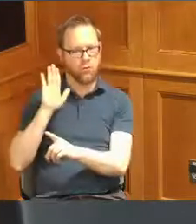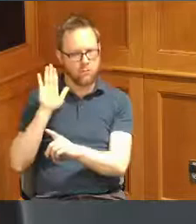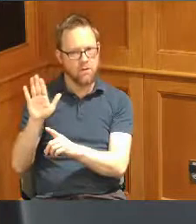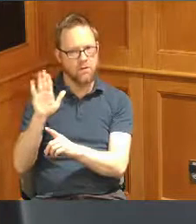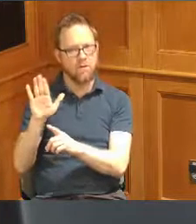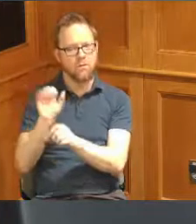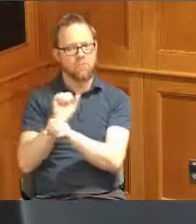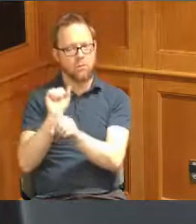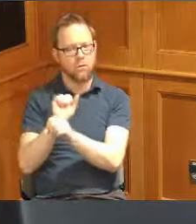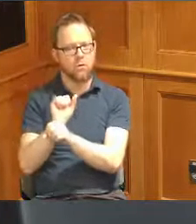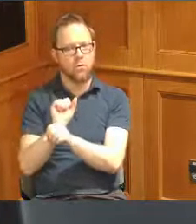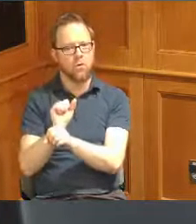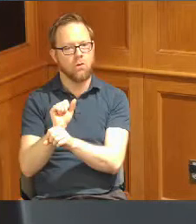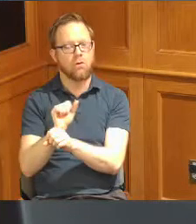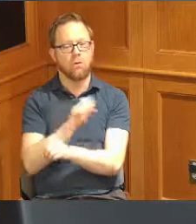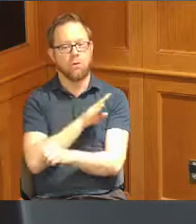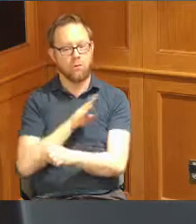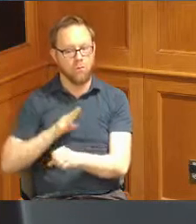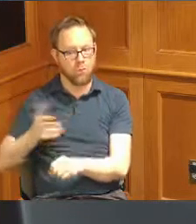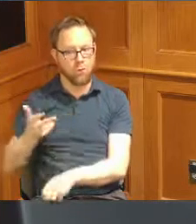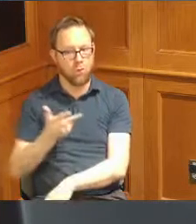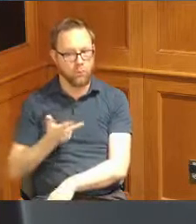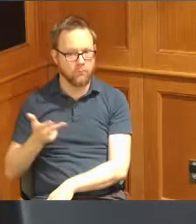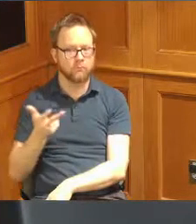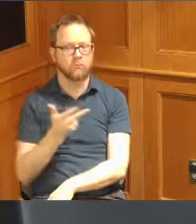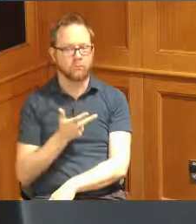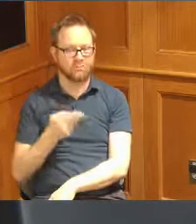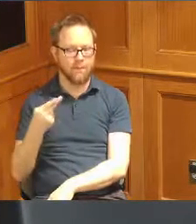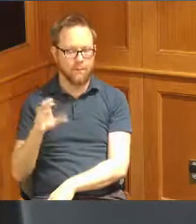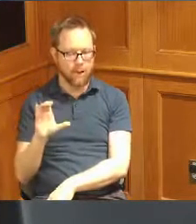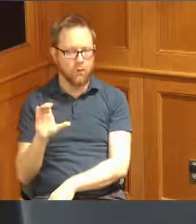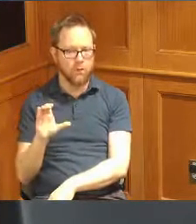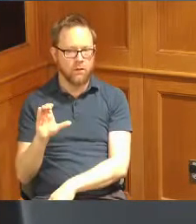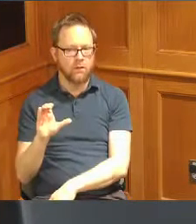further proclaimed that the Board of County Commissions of Hamilton County does hereby